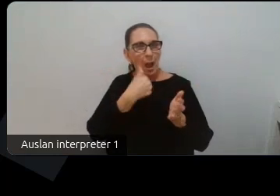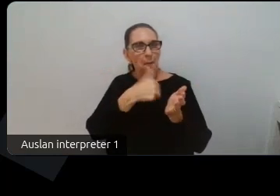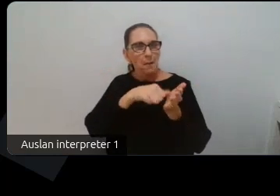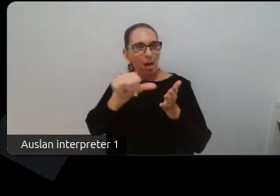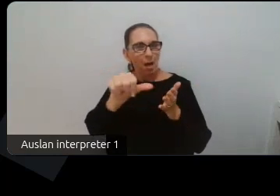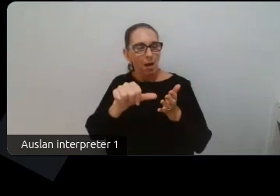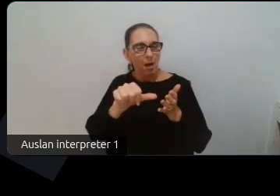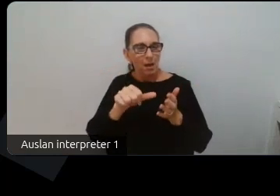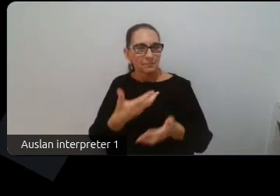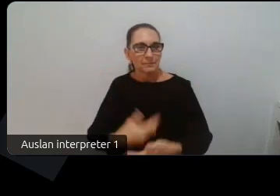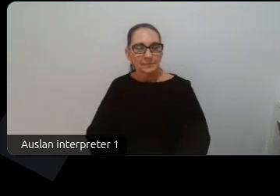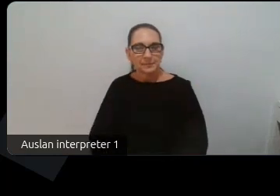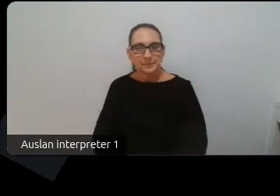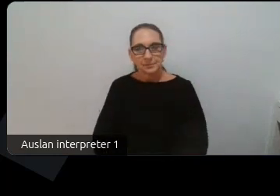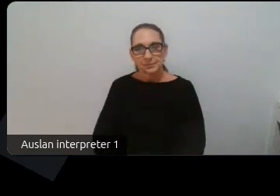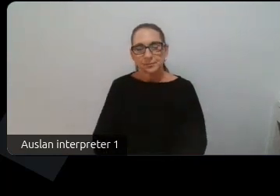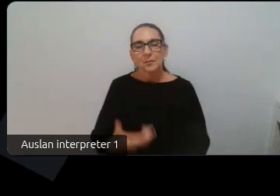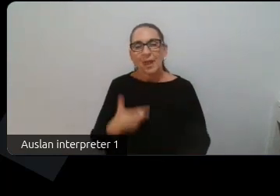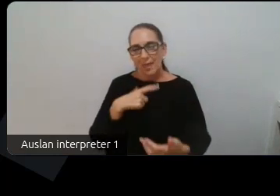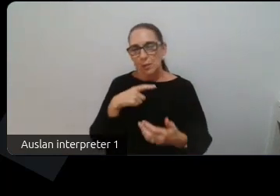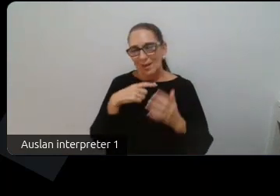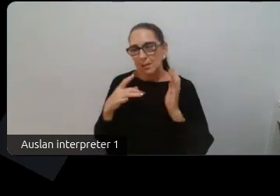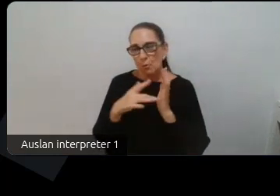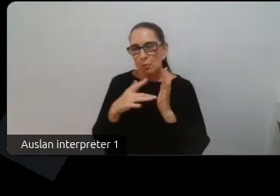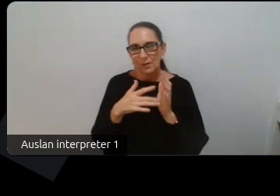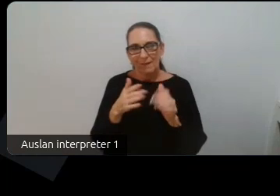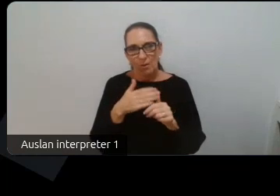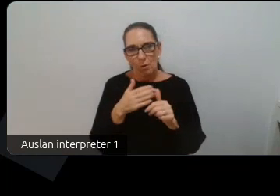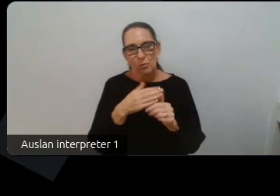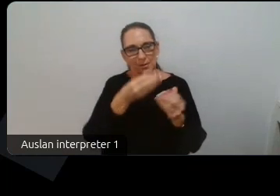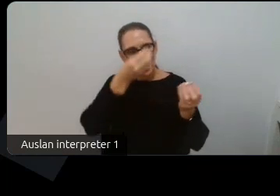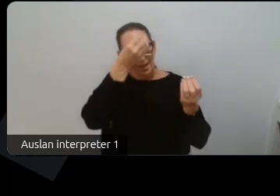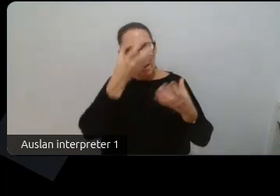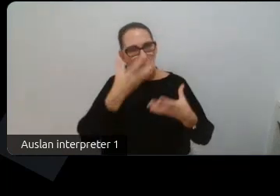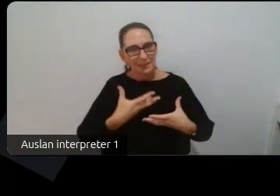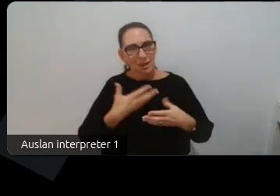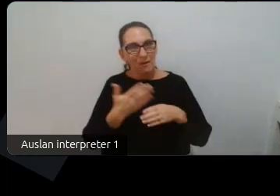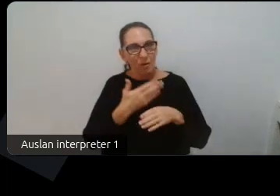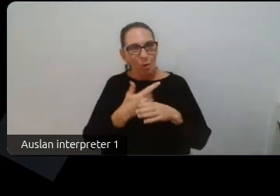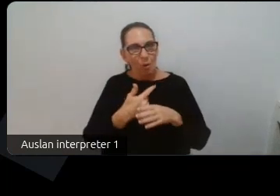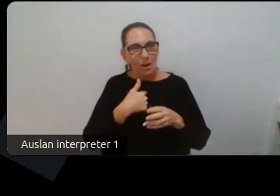to make. So, it's important to get legal advice um prior to submitting a legal aid application